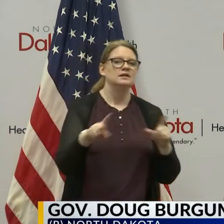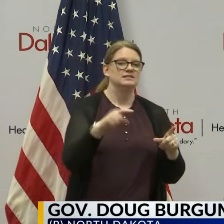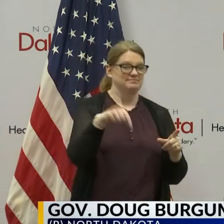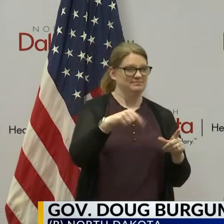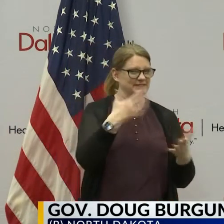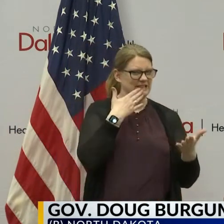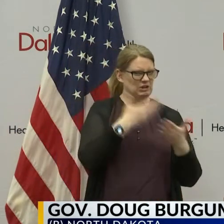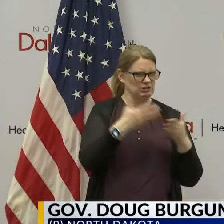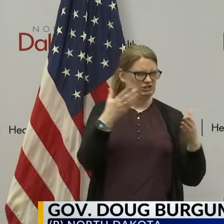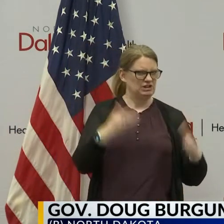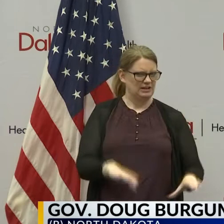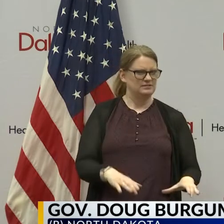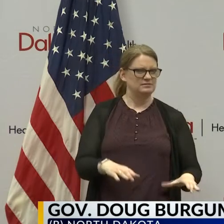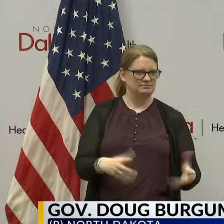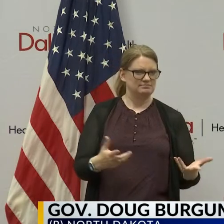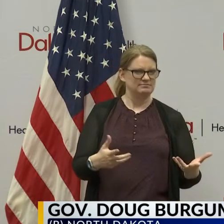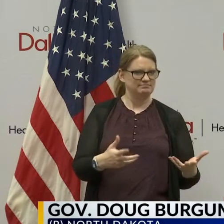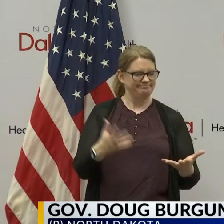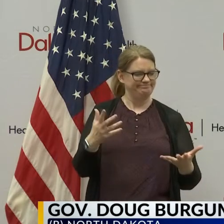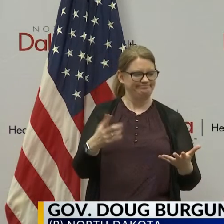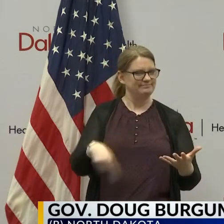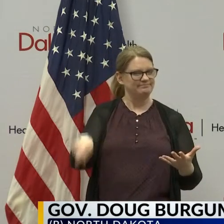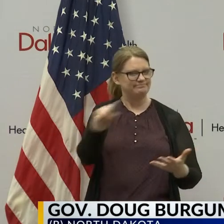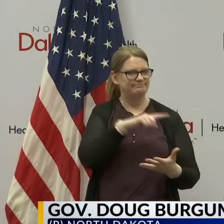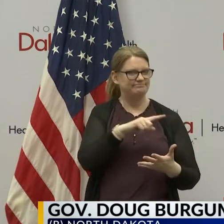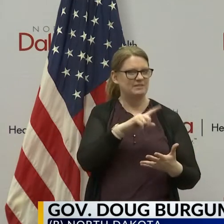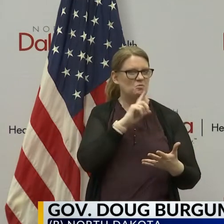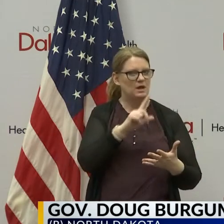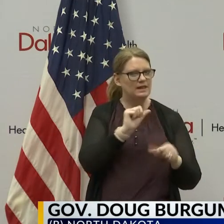THAN THE TOP-DOWN GOVERNMENT MANDATED APPROACHES IN OTHER PLACES.